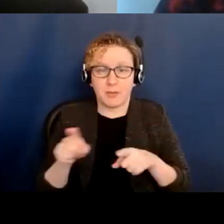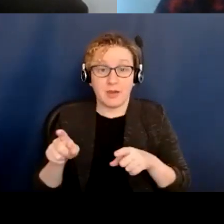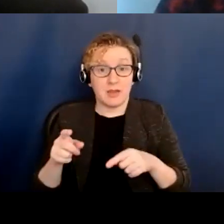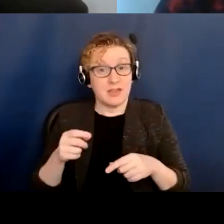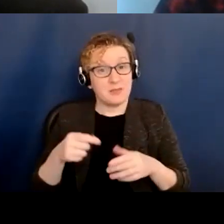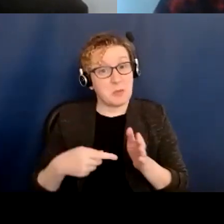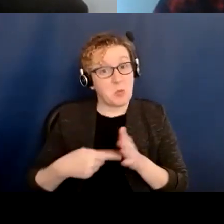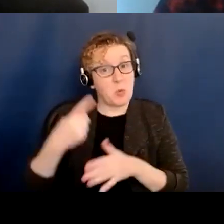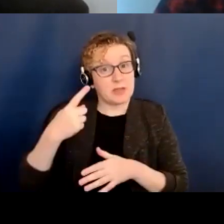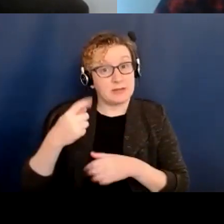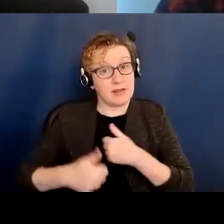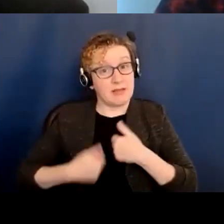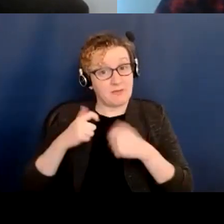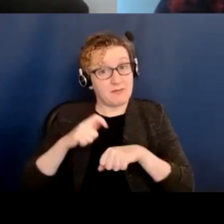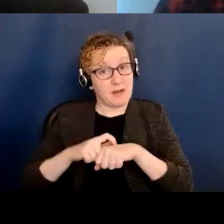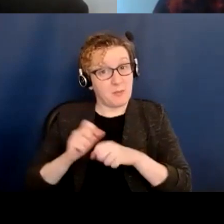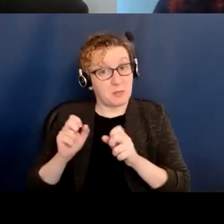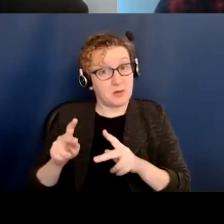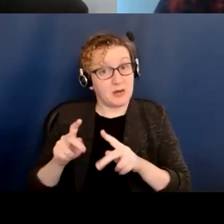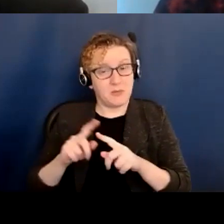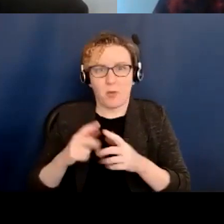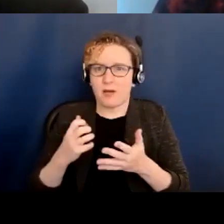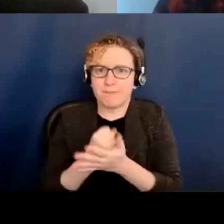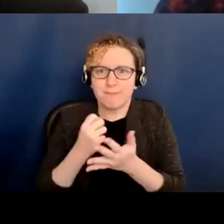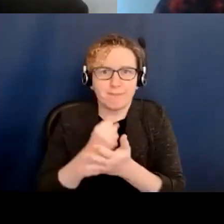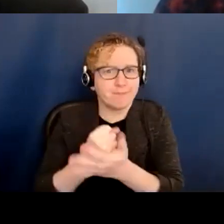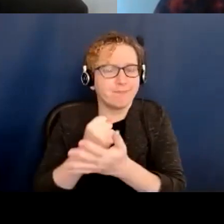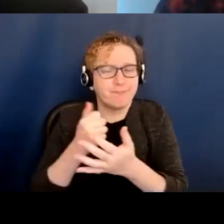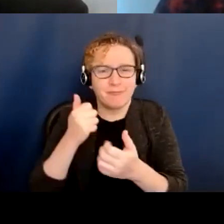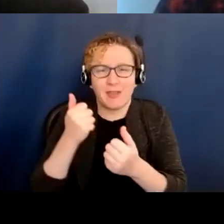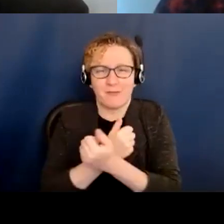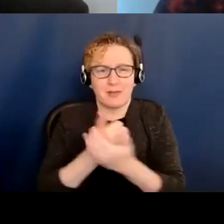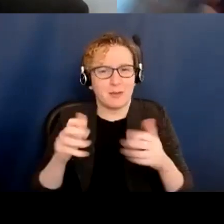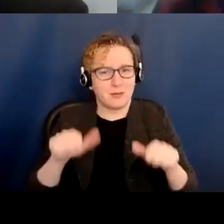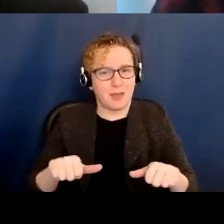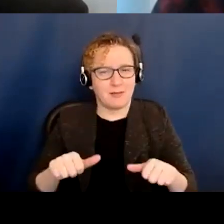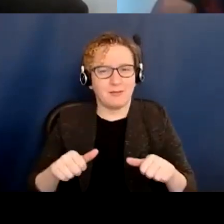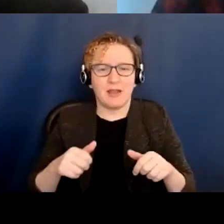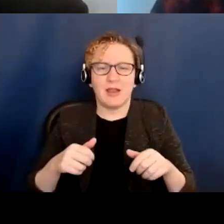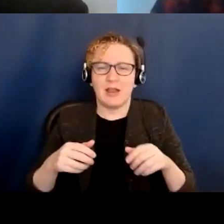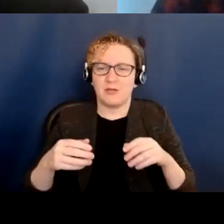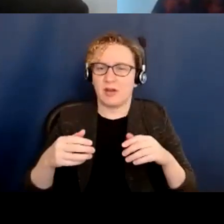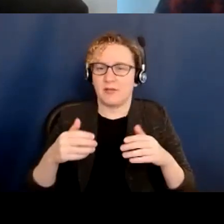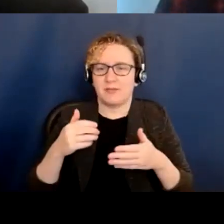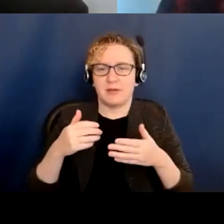opportunity but take every advantage that you can. It helps to be more flexible in your everyday life.